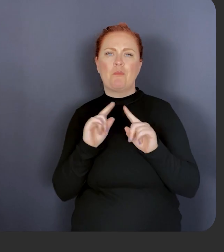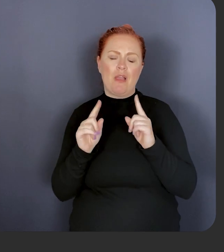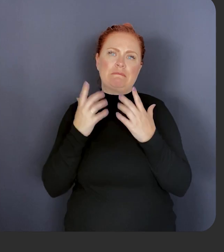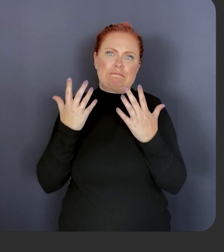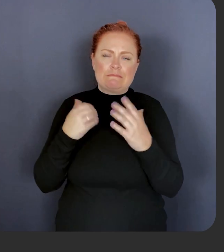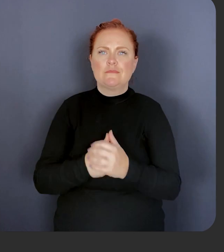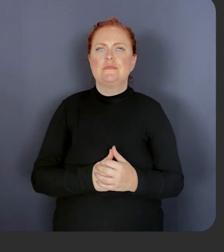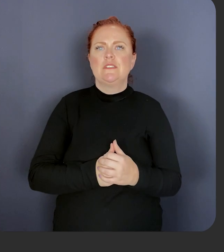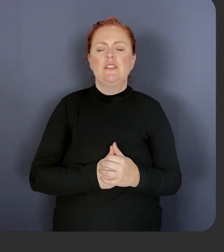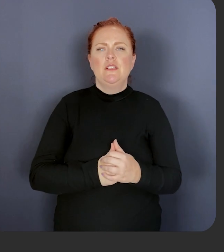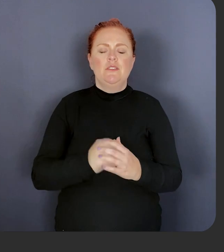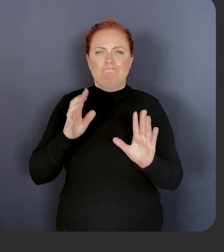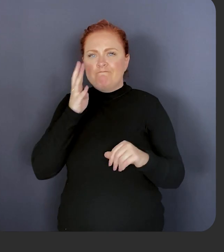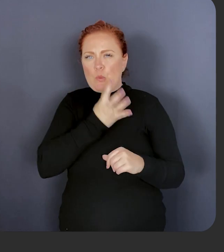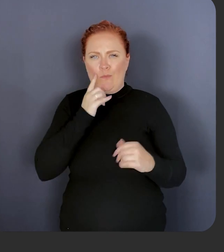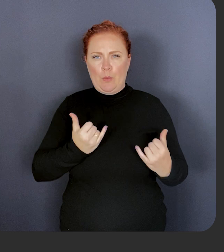OK. So let's ignore that for now.